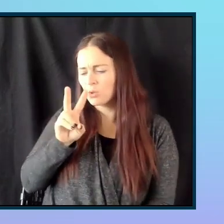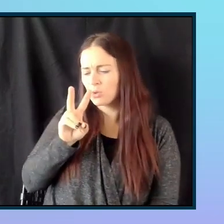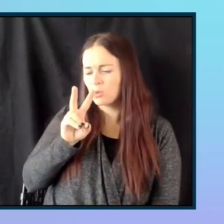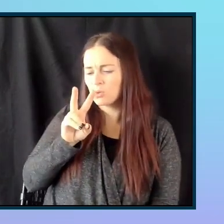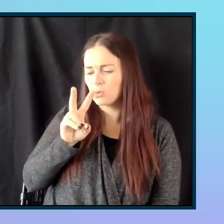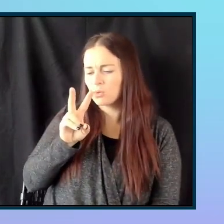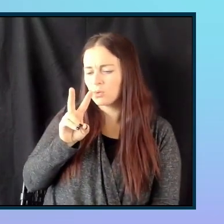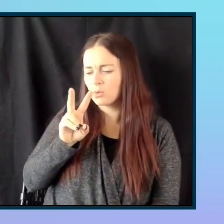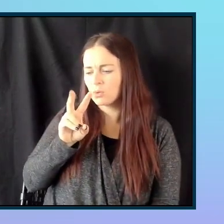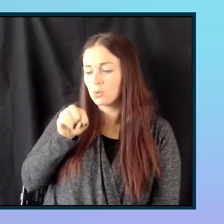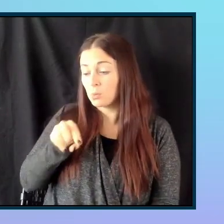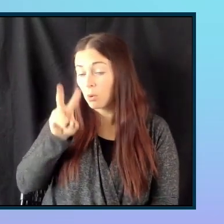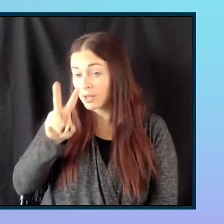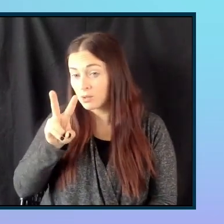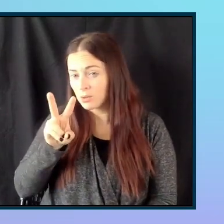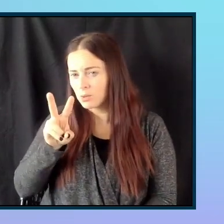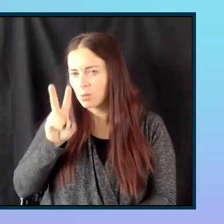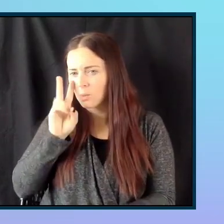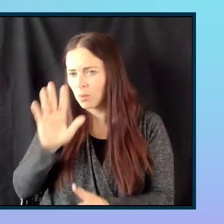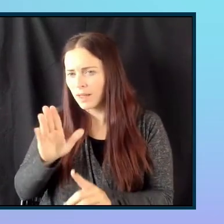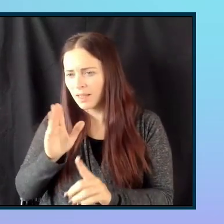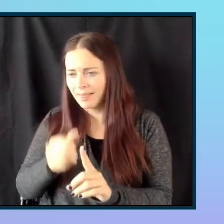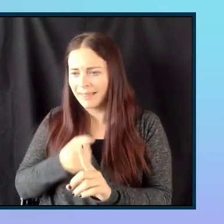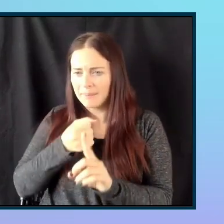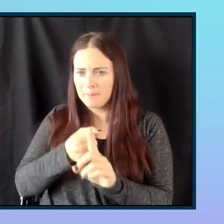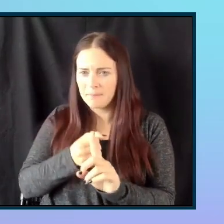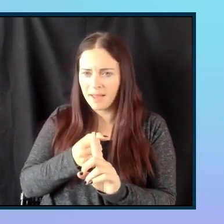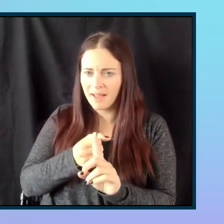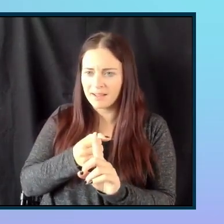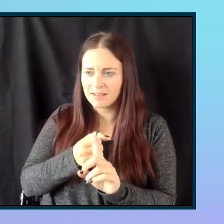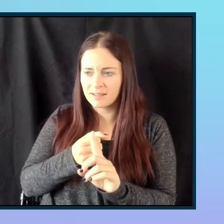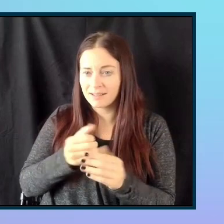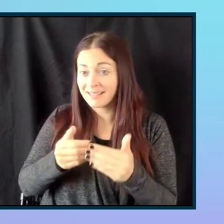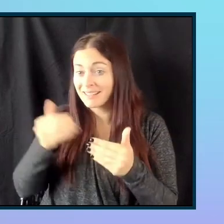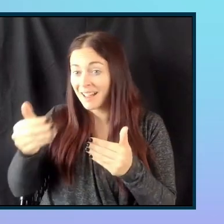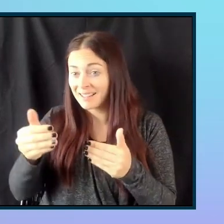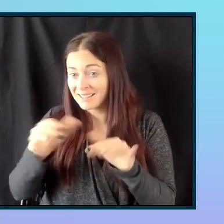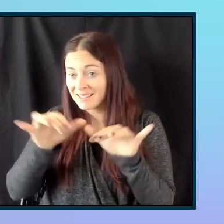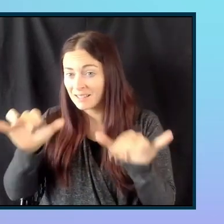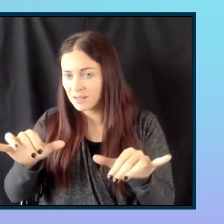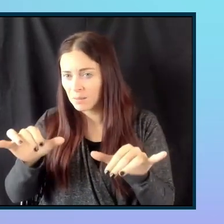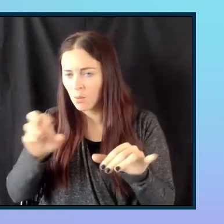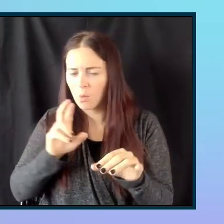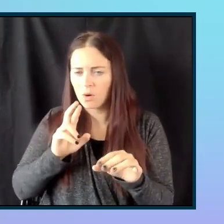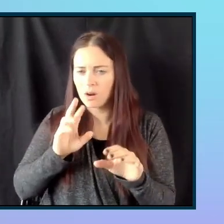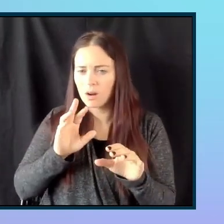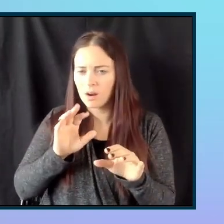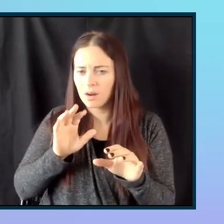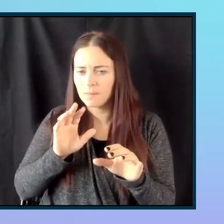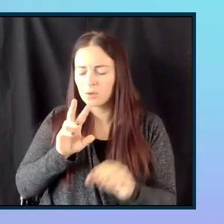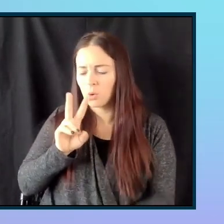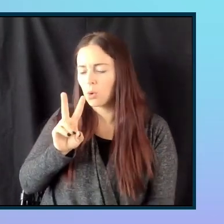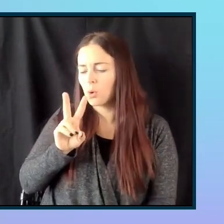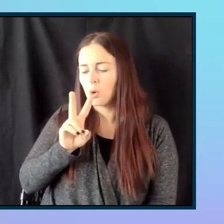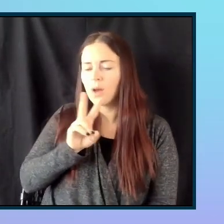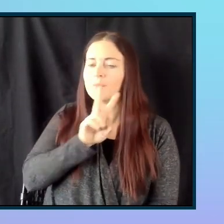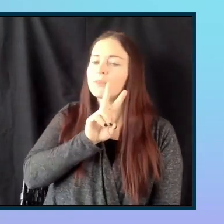what's already, but not in field? So no. WCAG 2.0 and 2.1 are still very much relevant